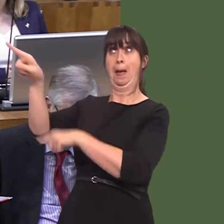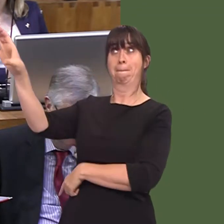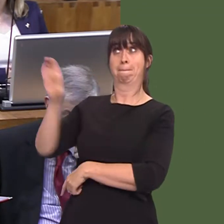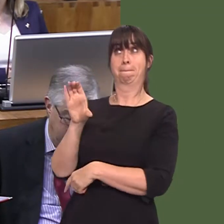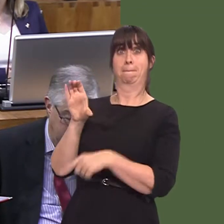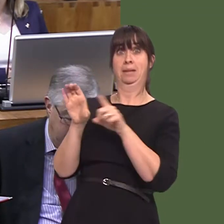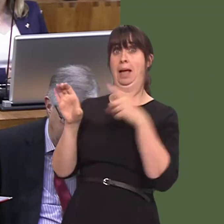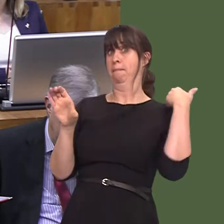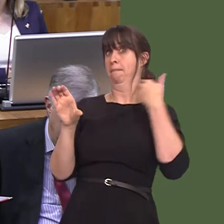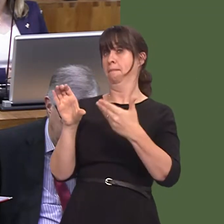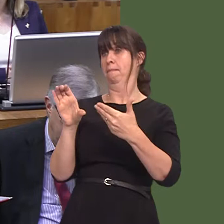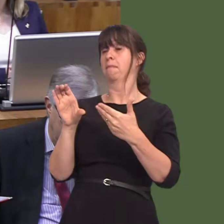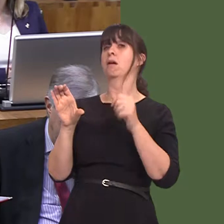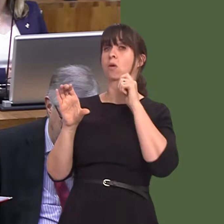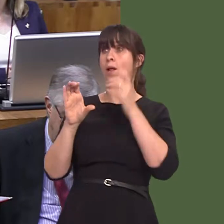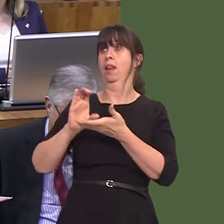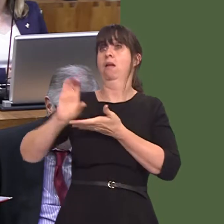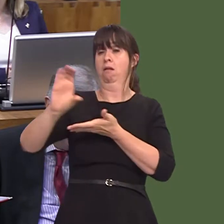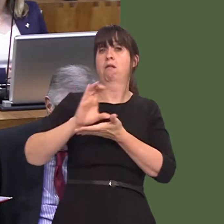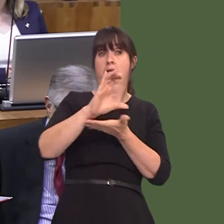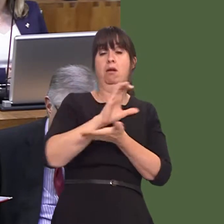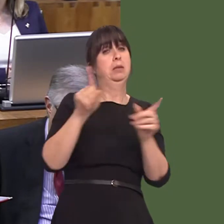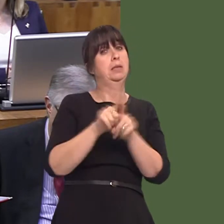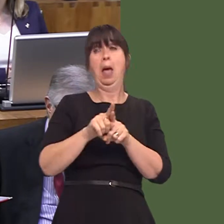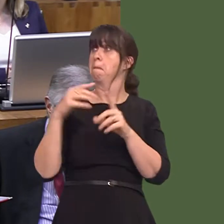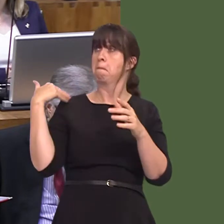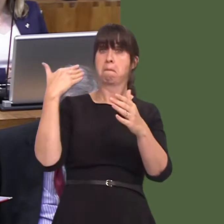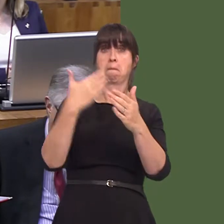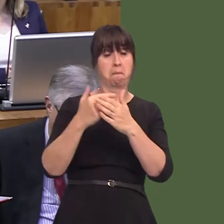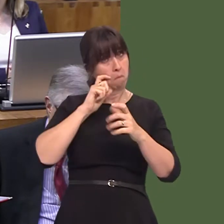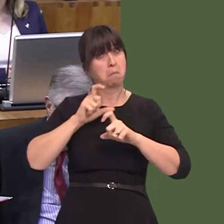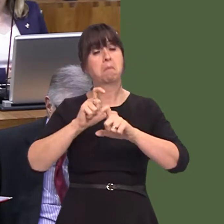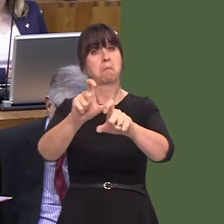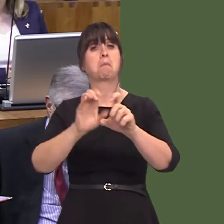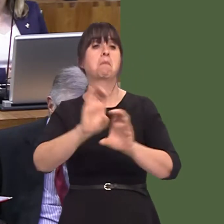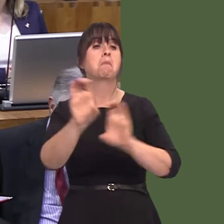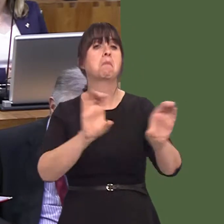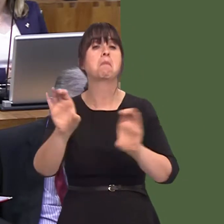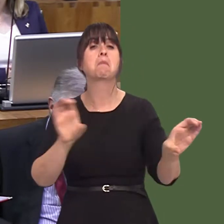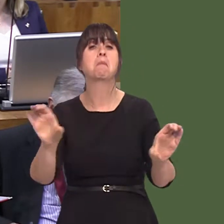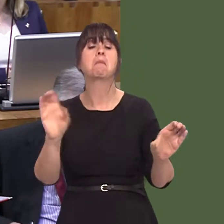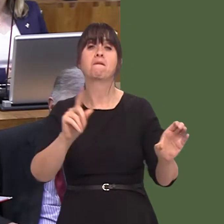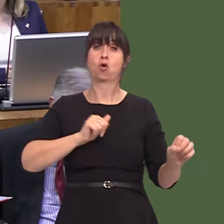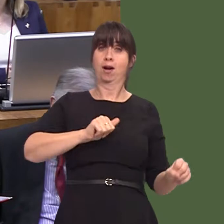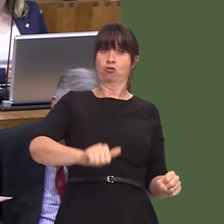by the UK Government and distributed financially in the same way as before, and that money will then be used for agriculture.